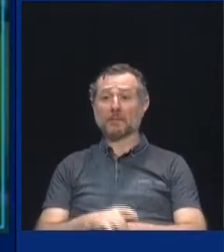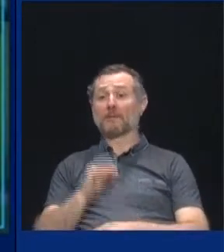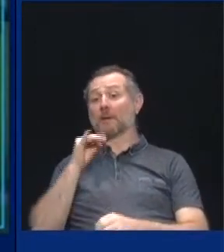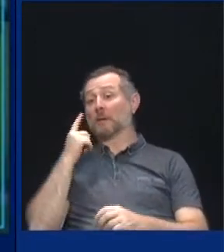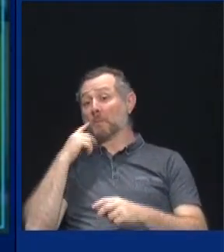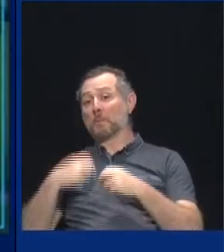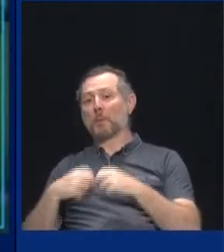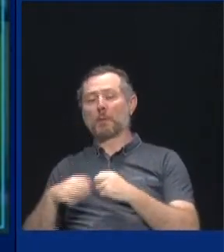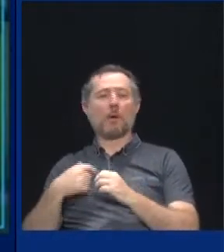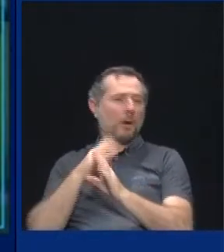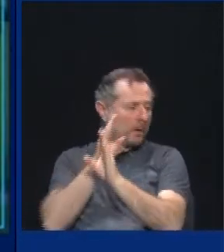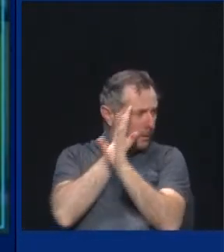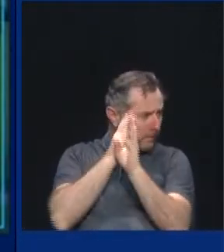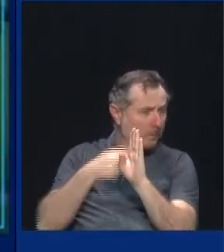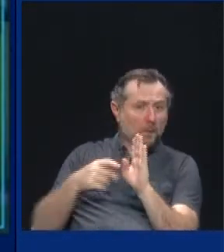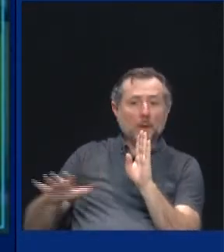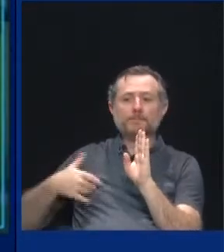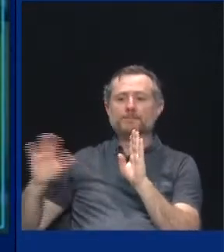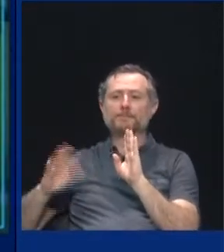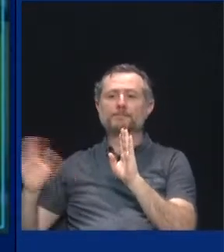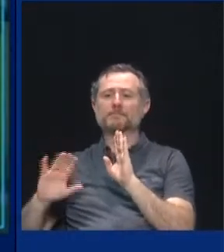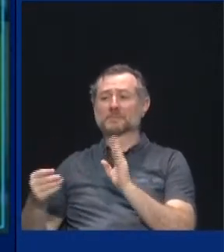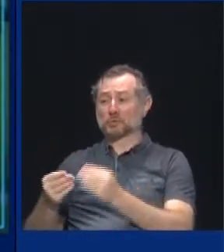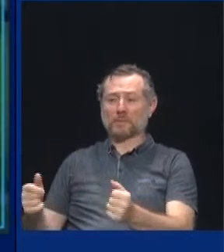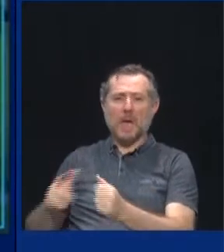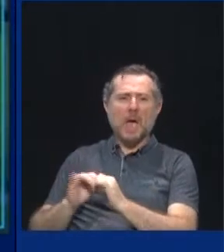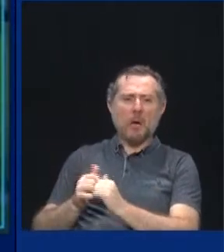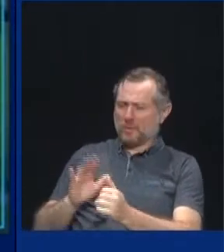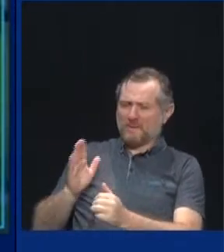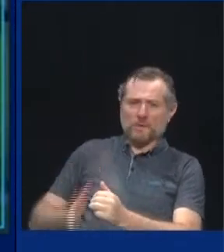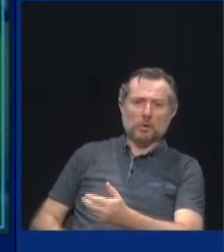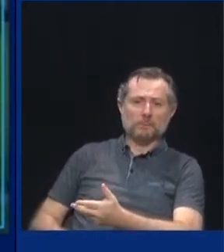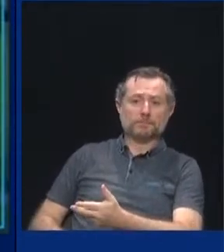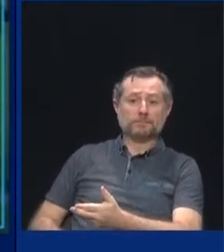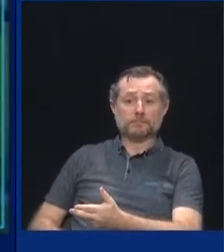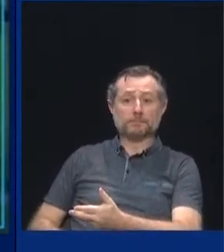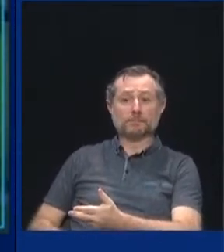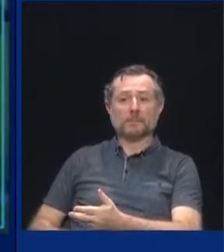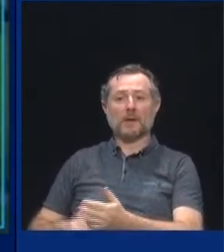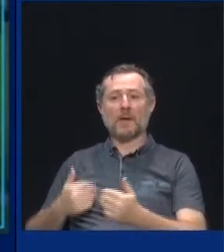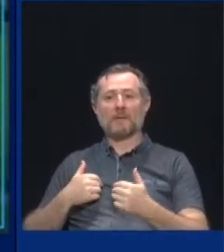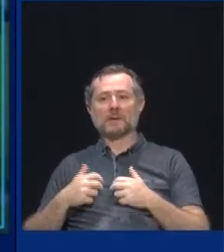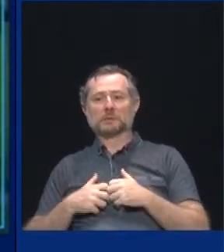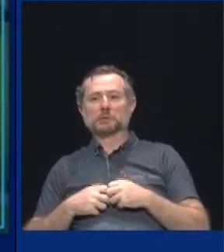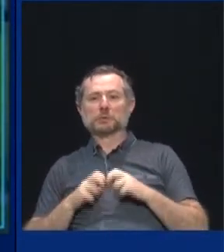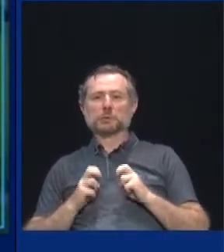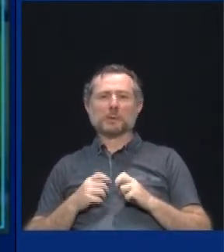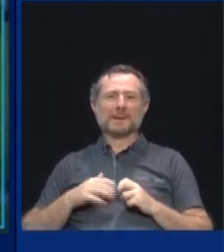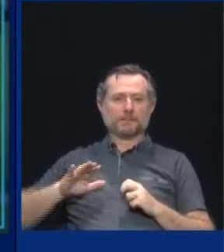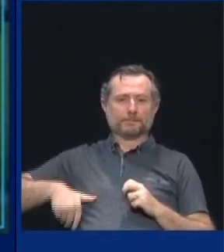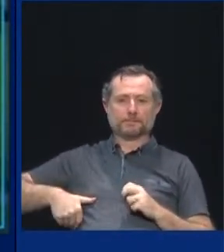DENIAL DOES NOT WORK IN LIFE. IF YOU DENY A PROBLEM, YOU ARE NEVER GOING TO SOLVE IT.